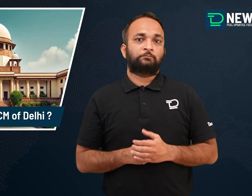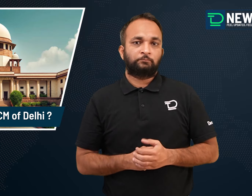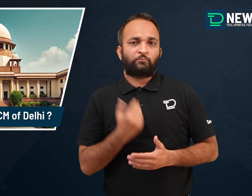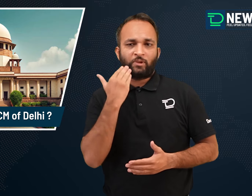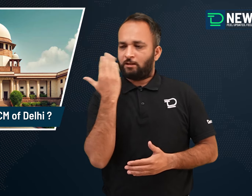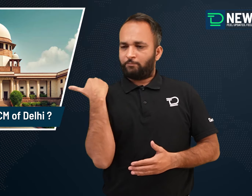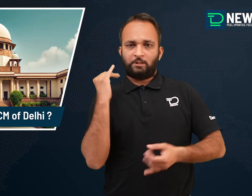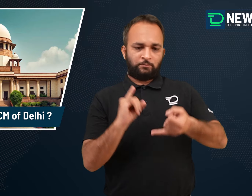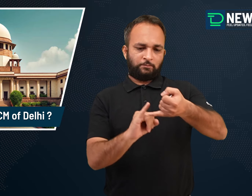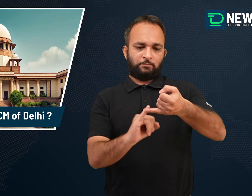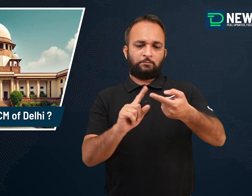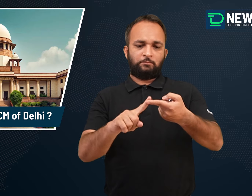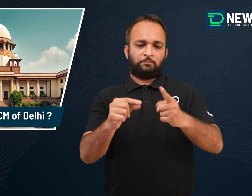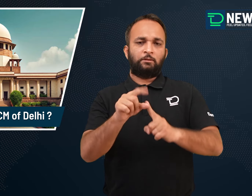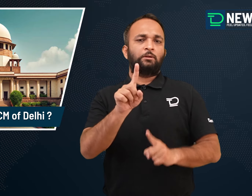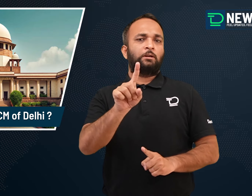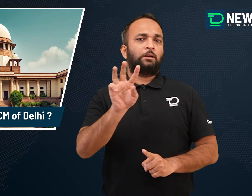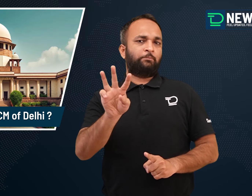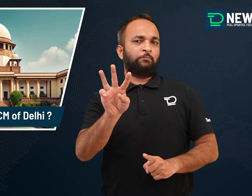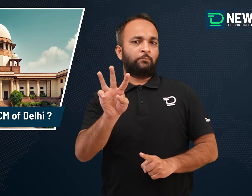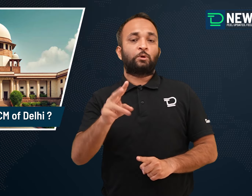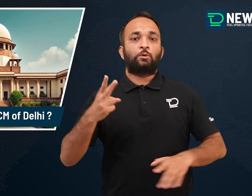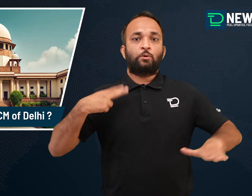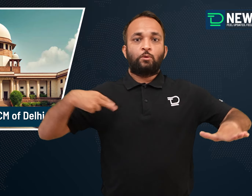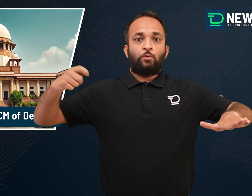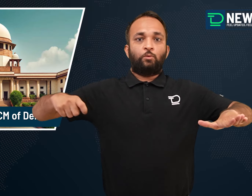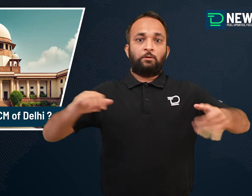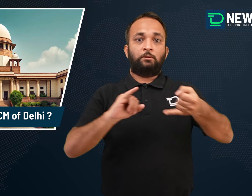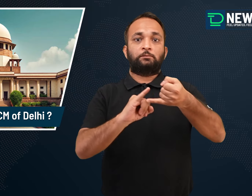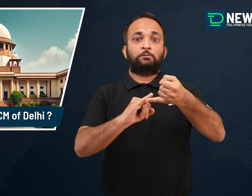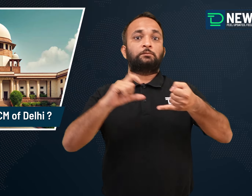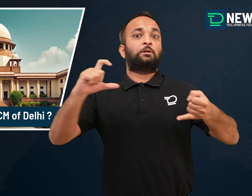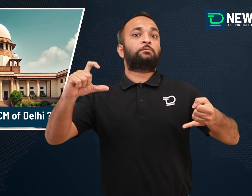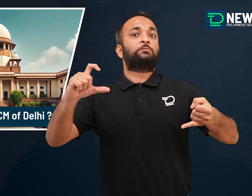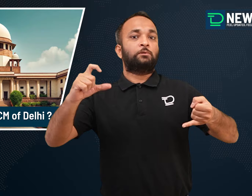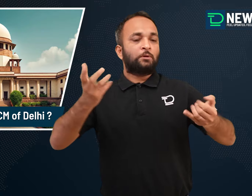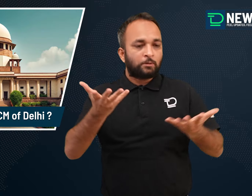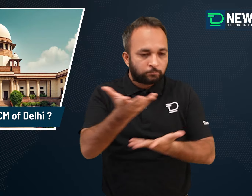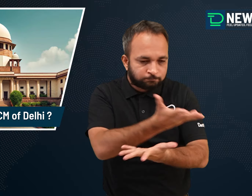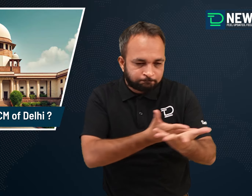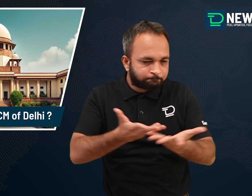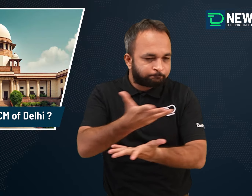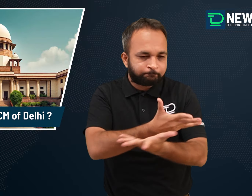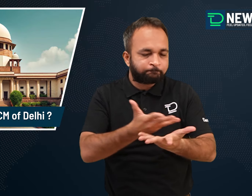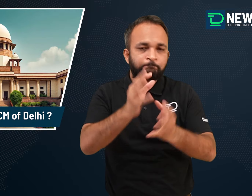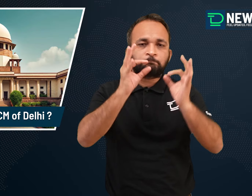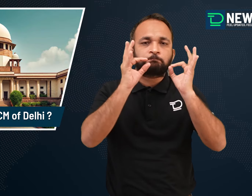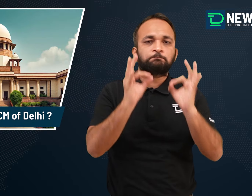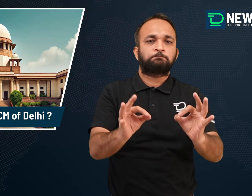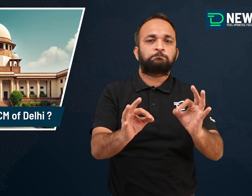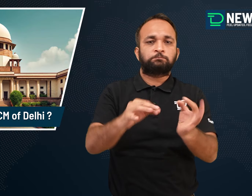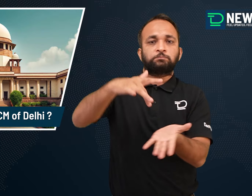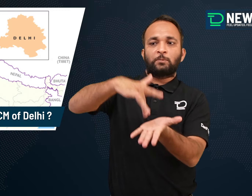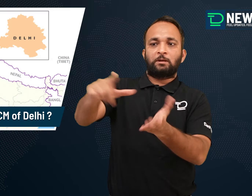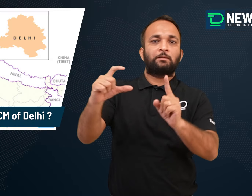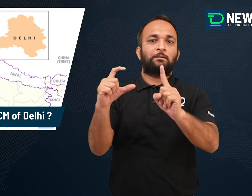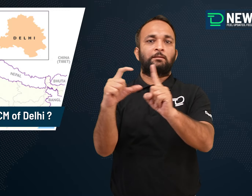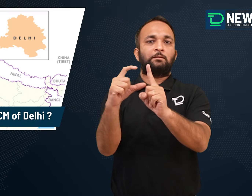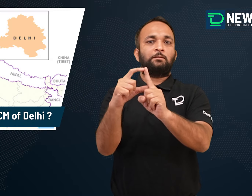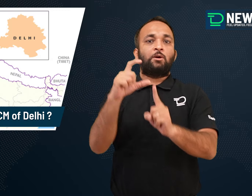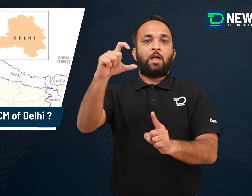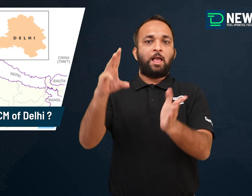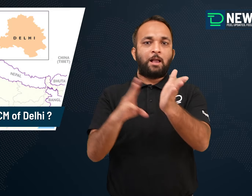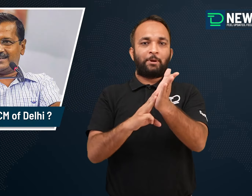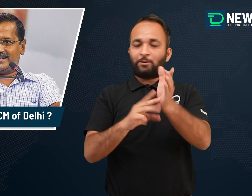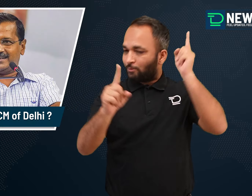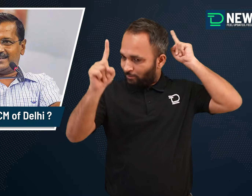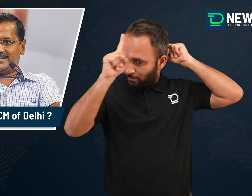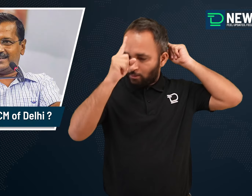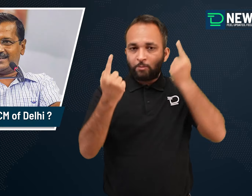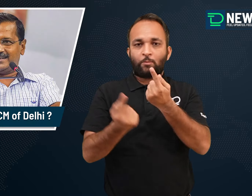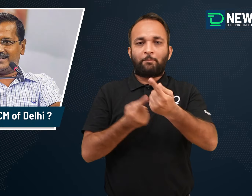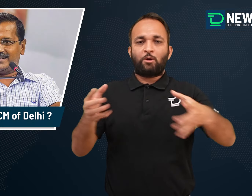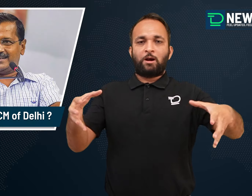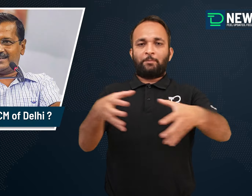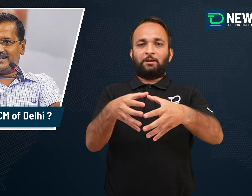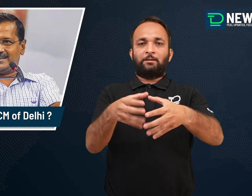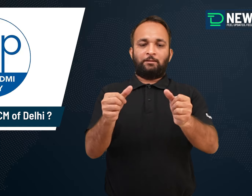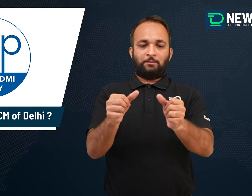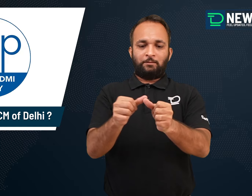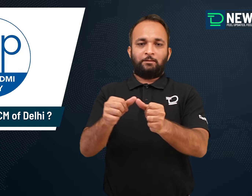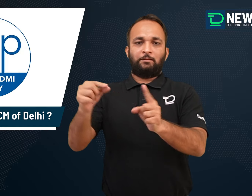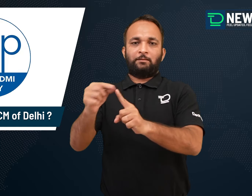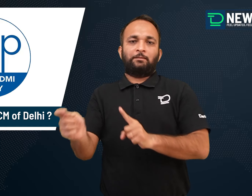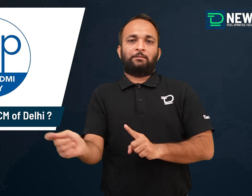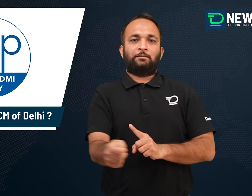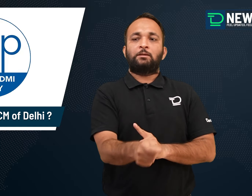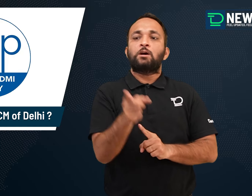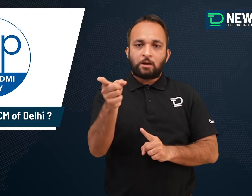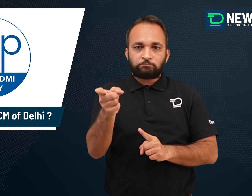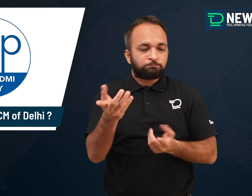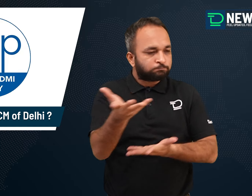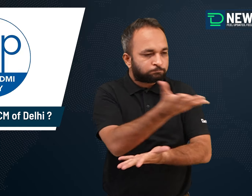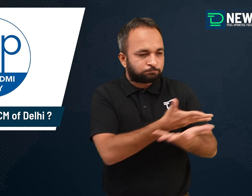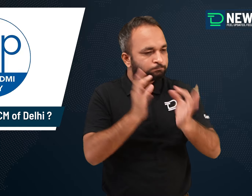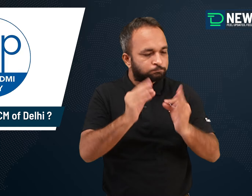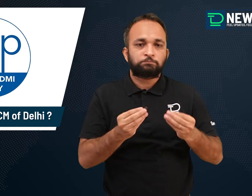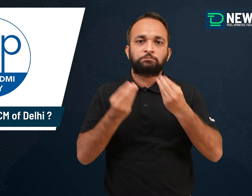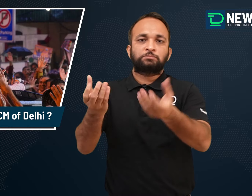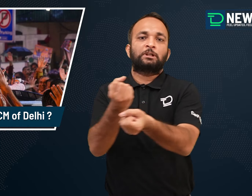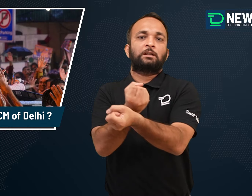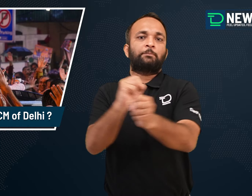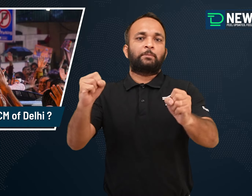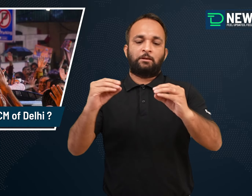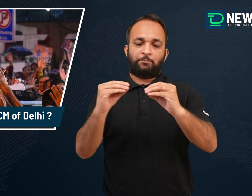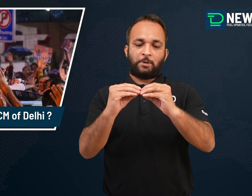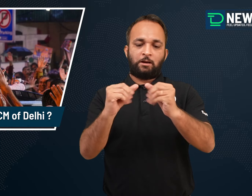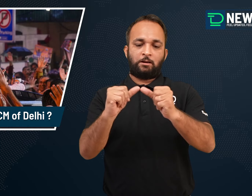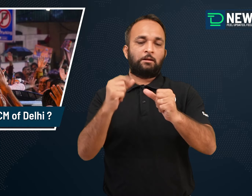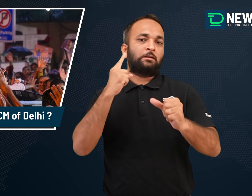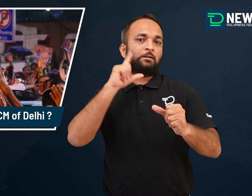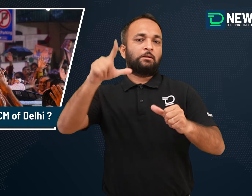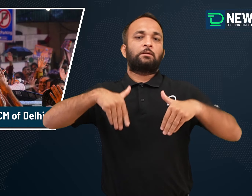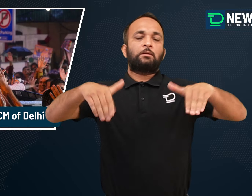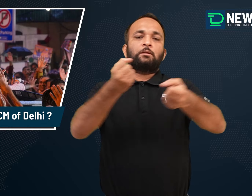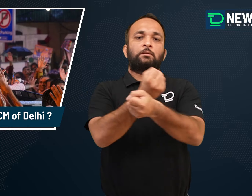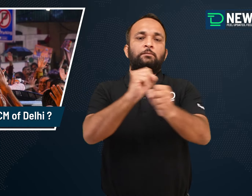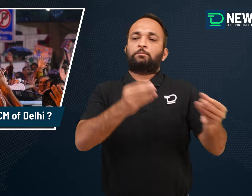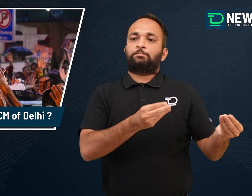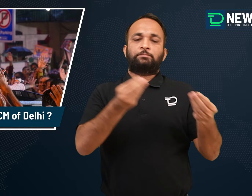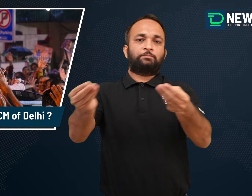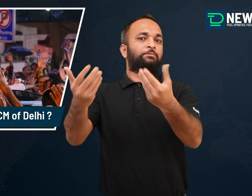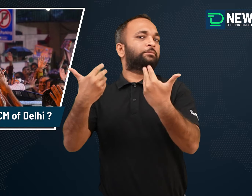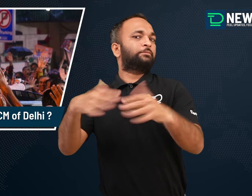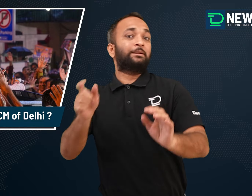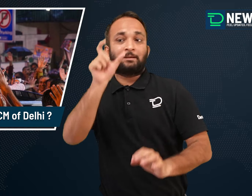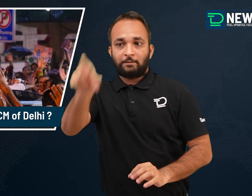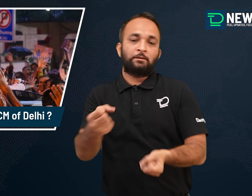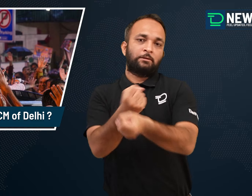On September 13, the Supreme Court granted bail to Delhi Chief Minister Arvind Kejriwal.